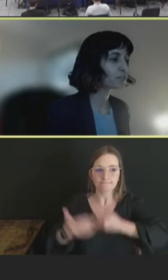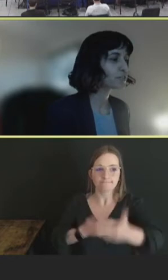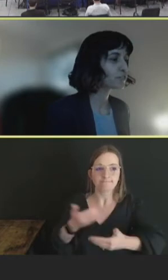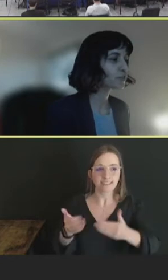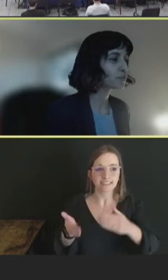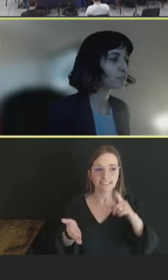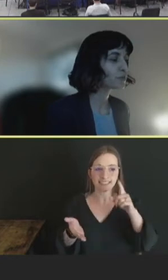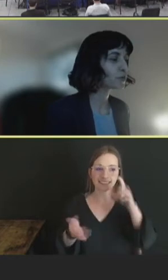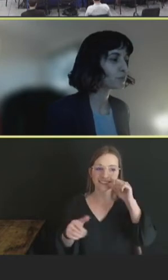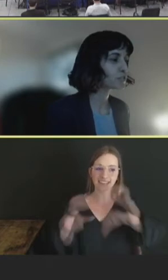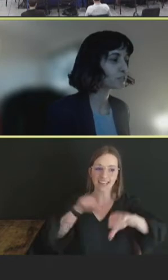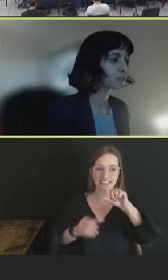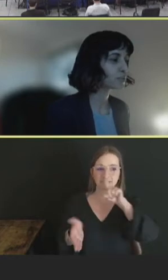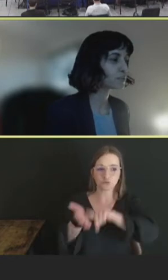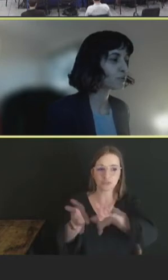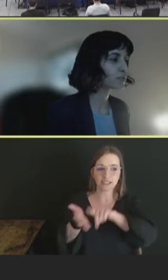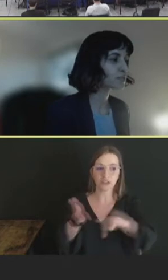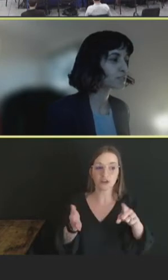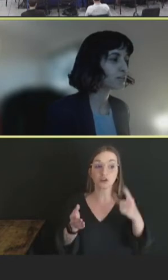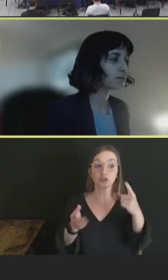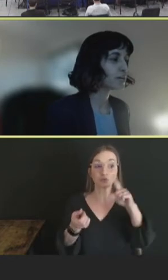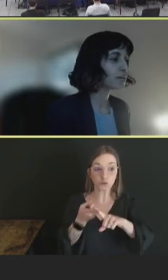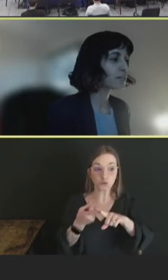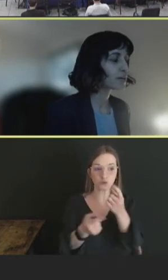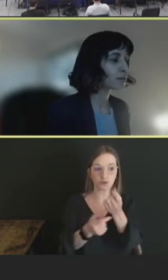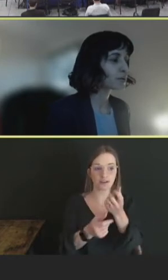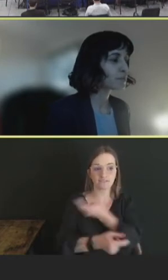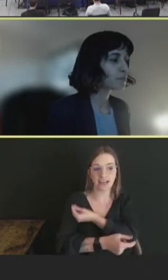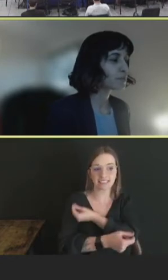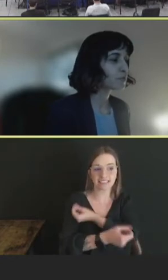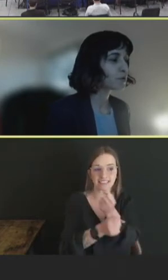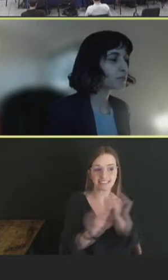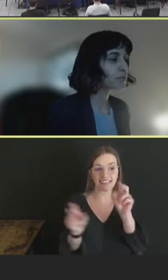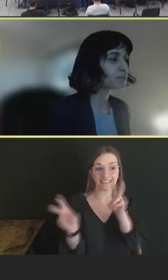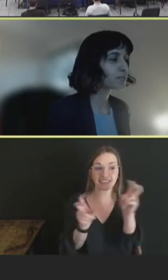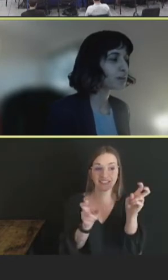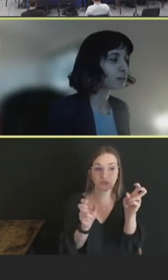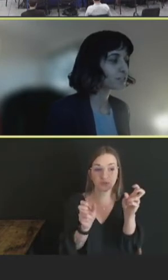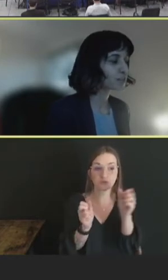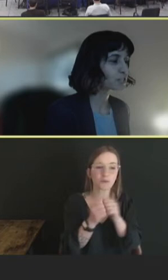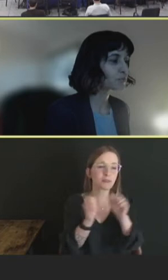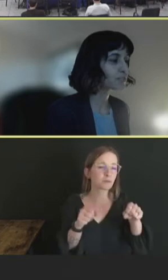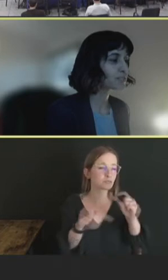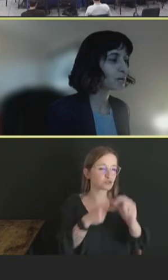potential for global or regional importance. The group includes acknowledged experts in